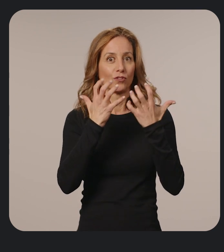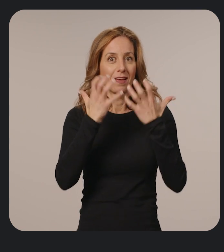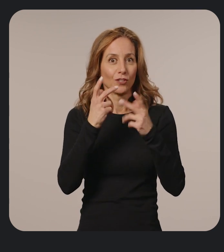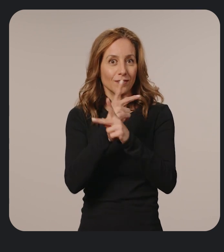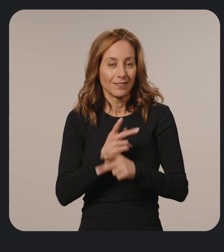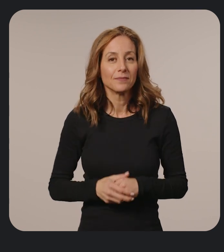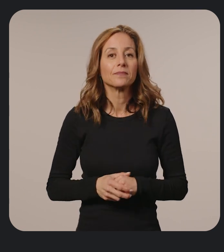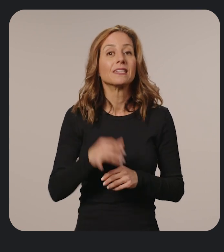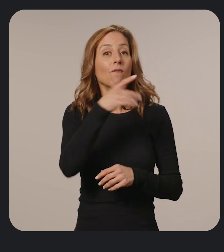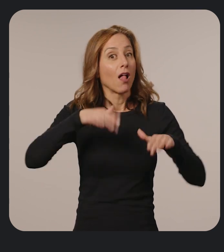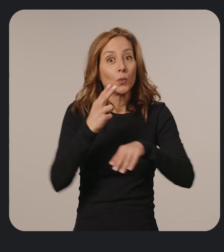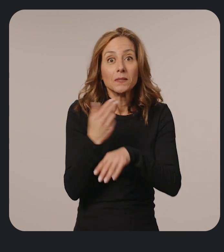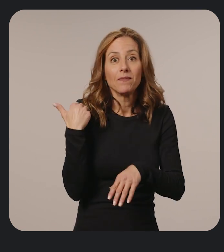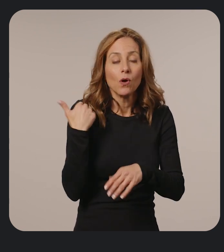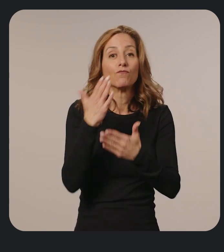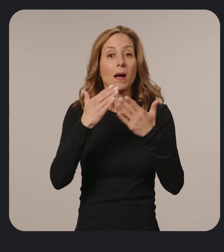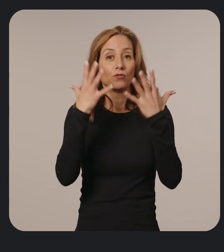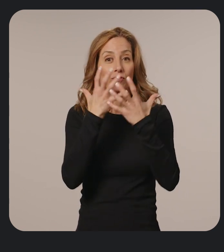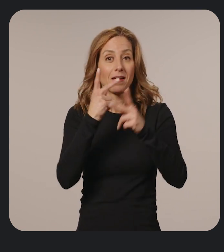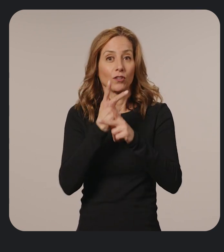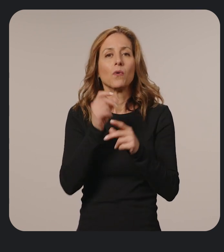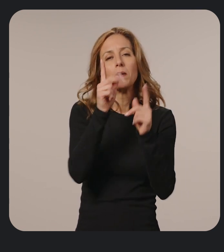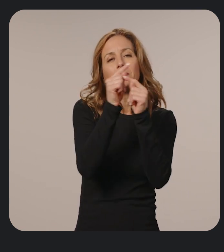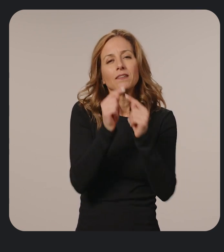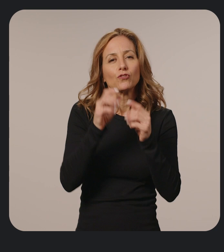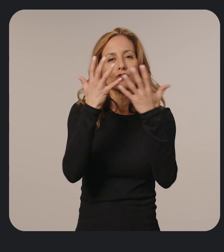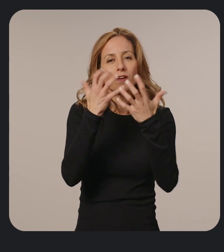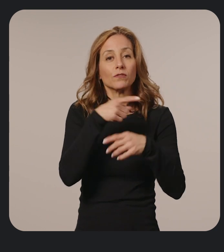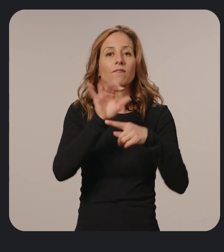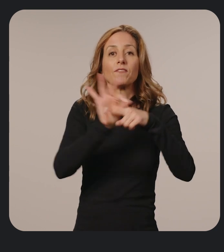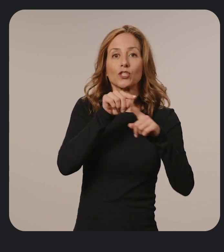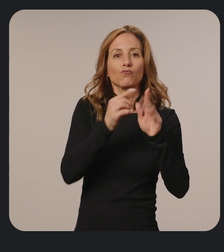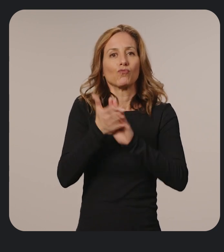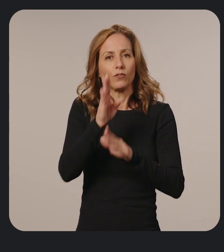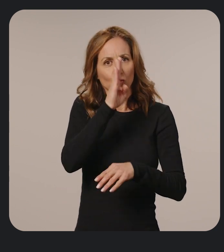If you haven't used them before, fragment shaders, or pixel shaders, are functions that run directly on a GPU,